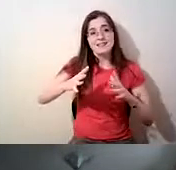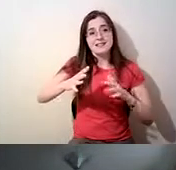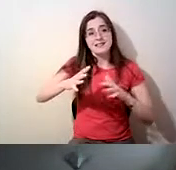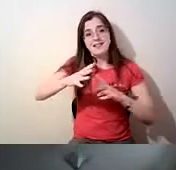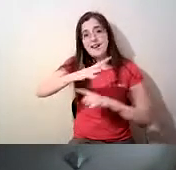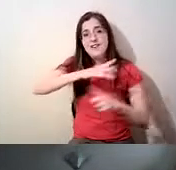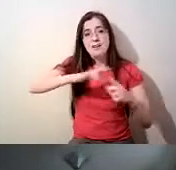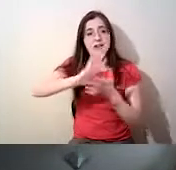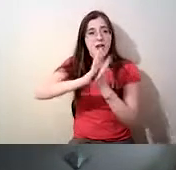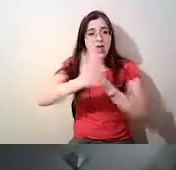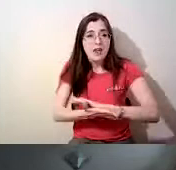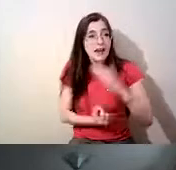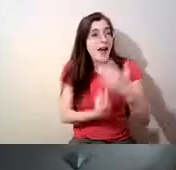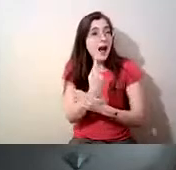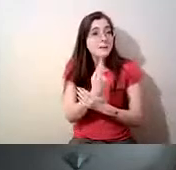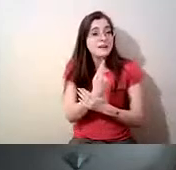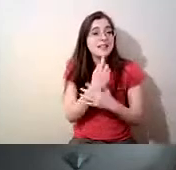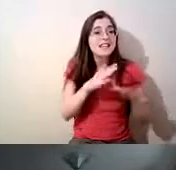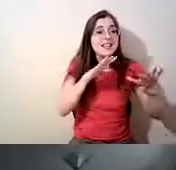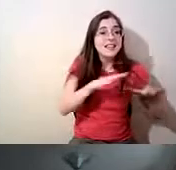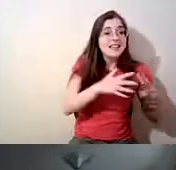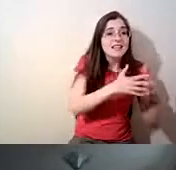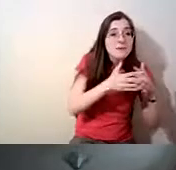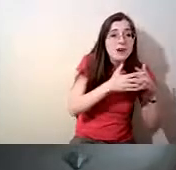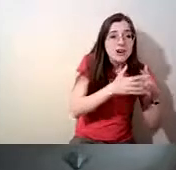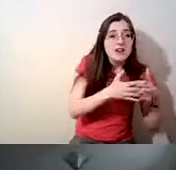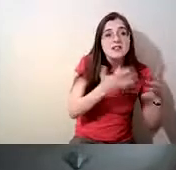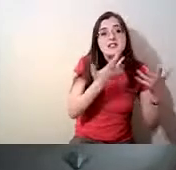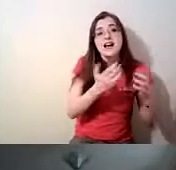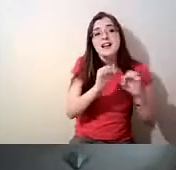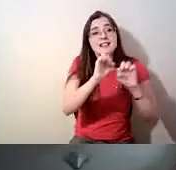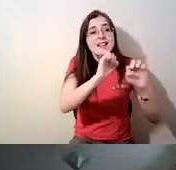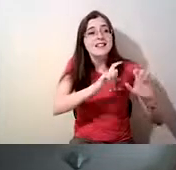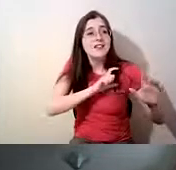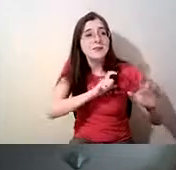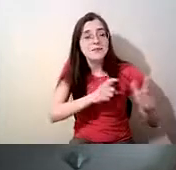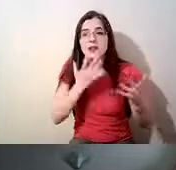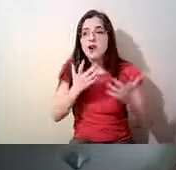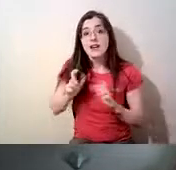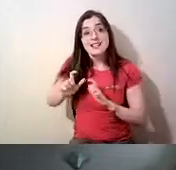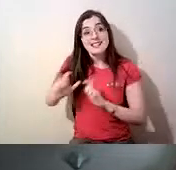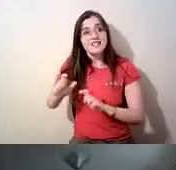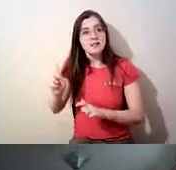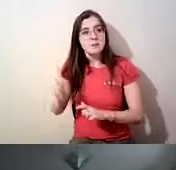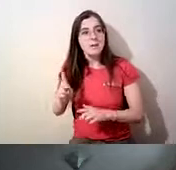so what happened to native canadians indigenous peoples in australia and all around the world